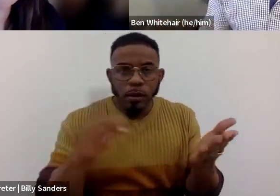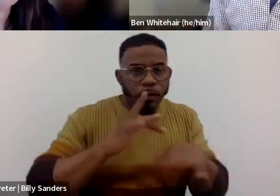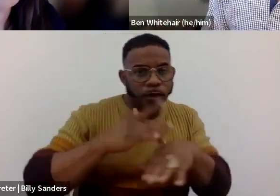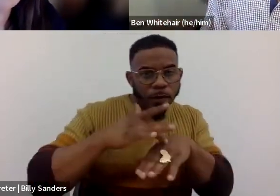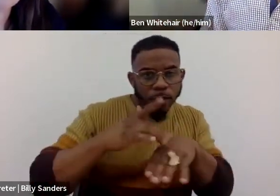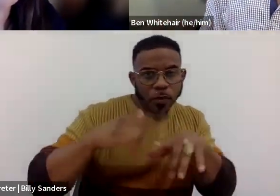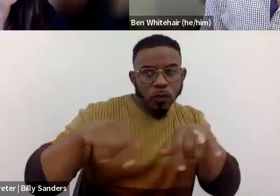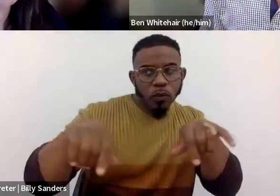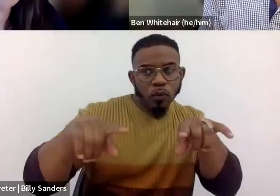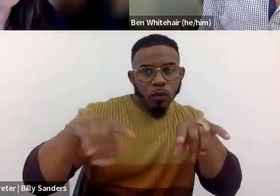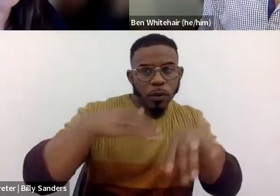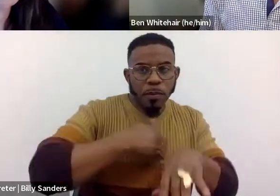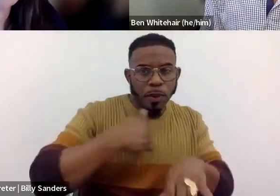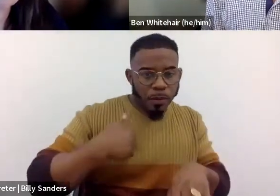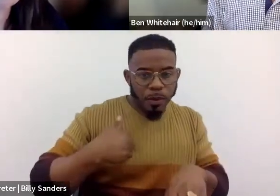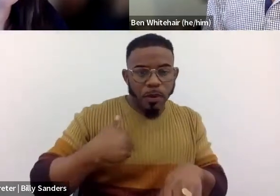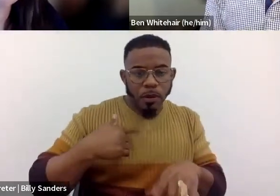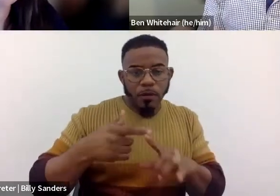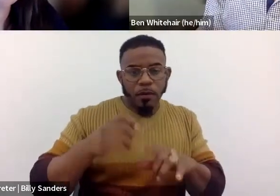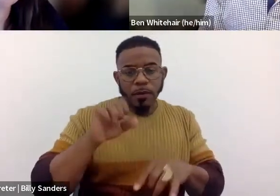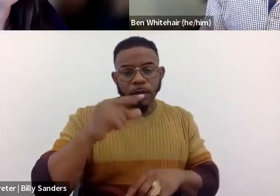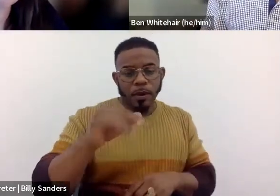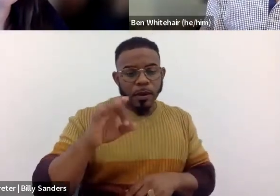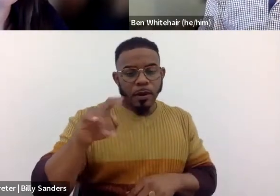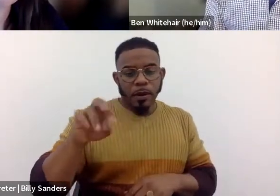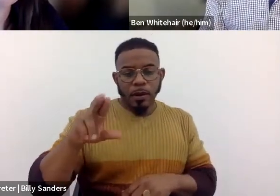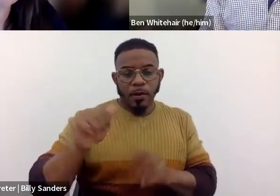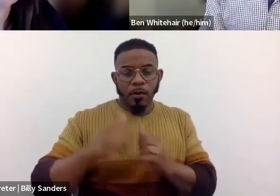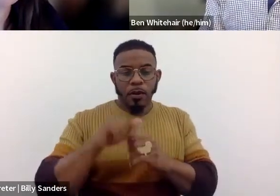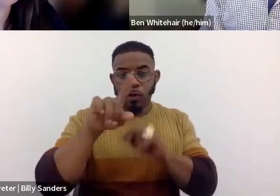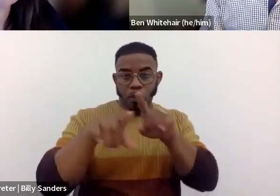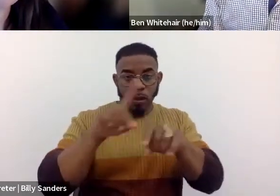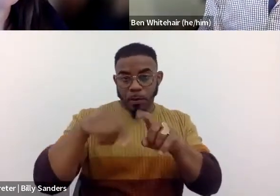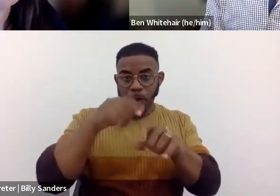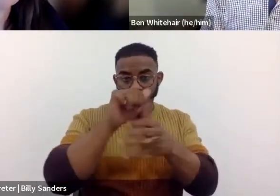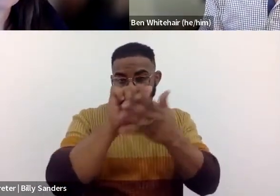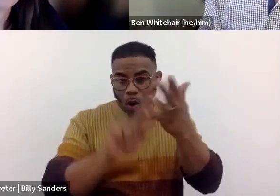to members from SAG-AFTRA with their questions about all of this?